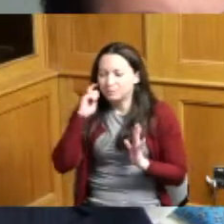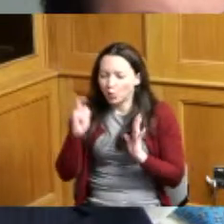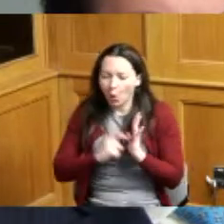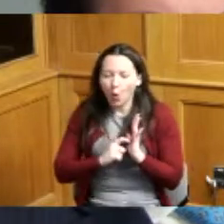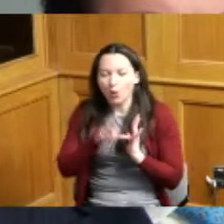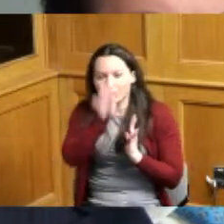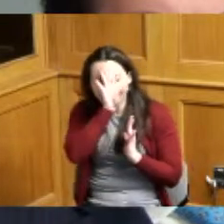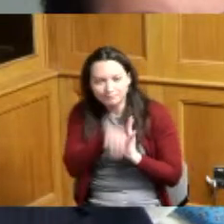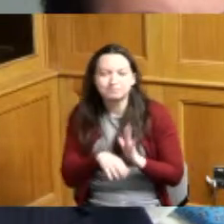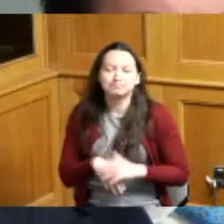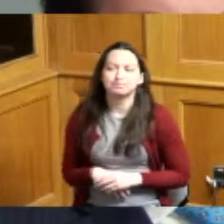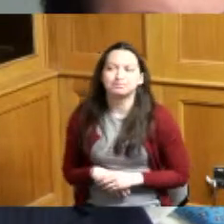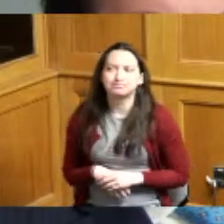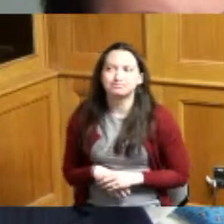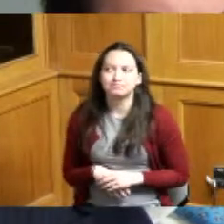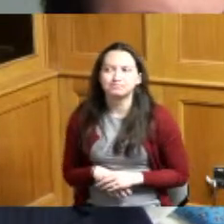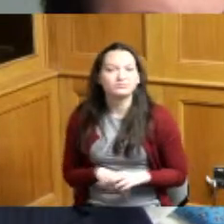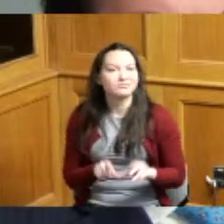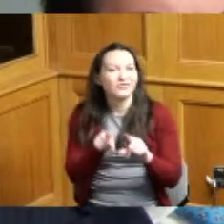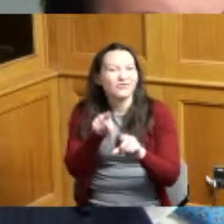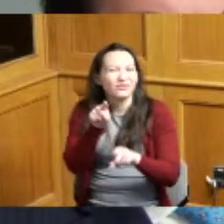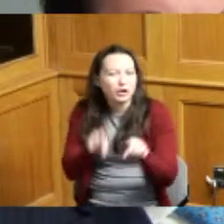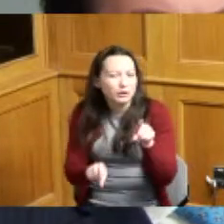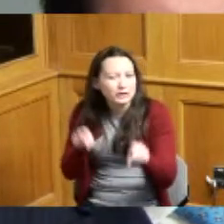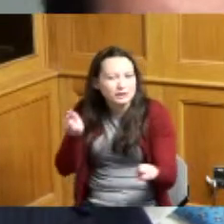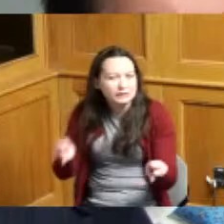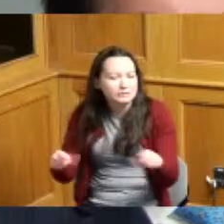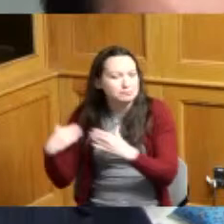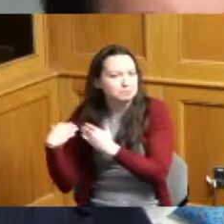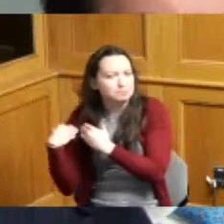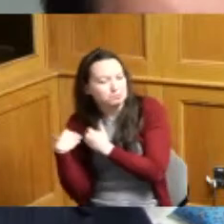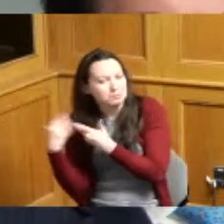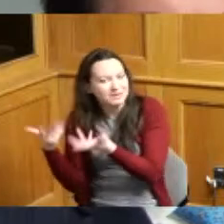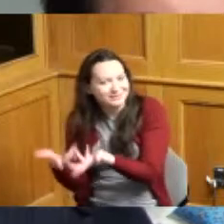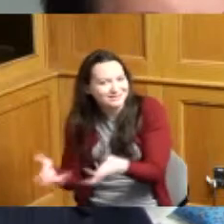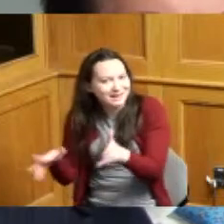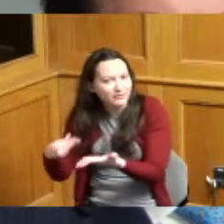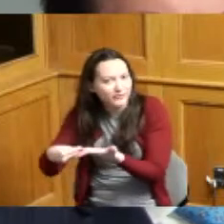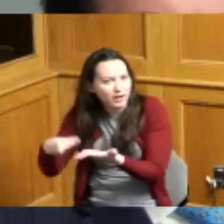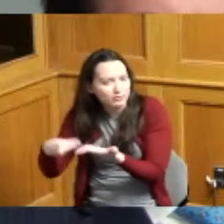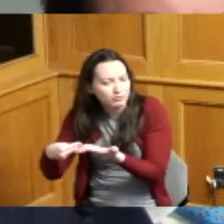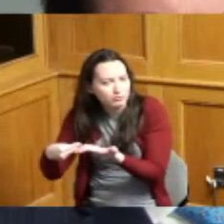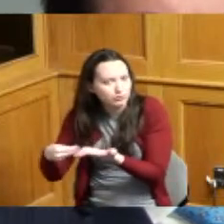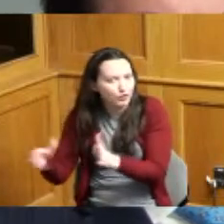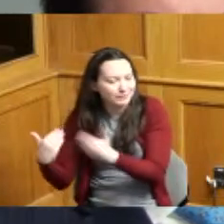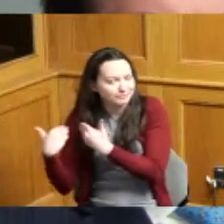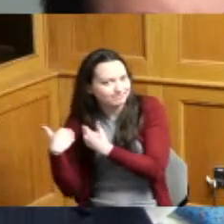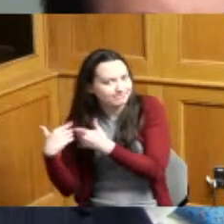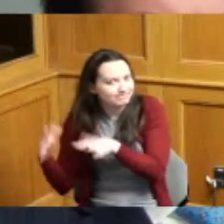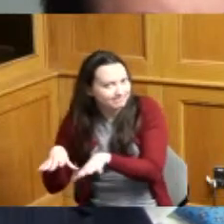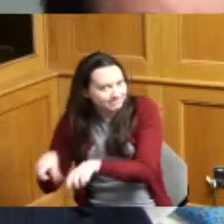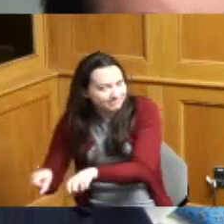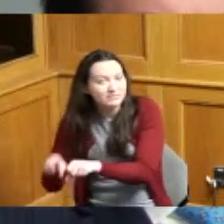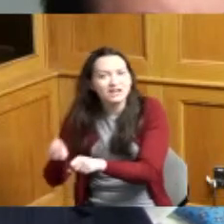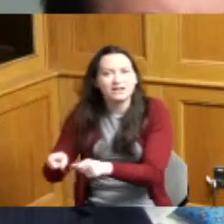there are various uh obligations of the stadium fund uh in terms of whether it's debt service on